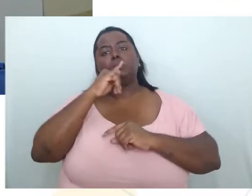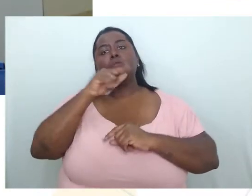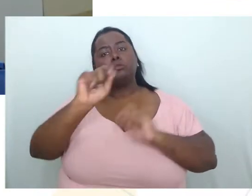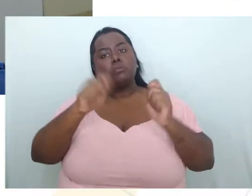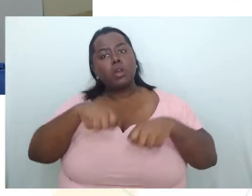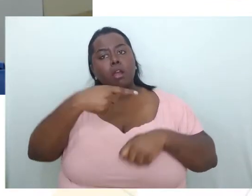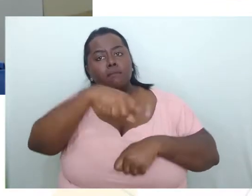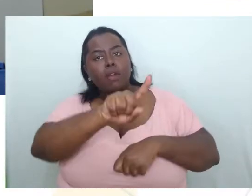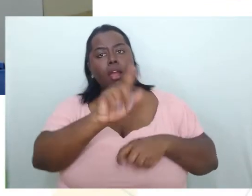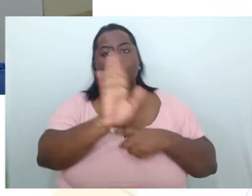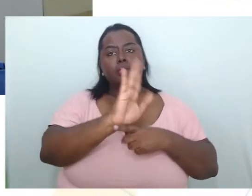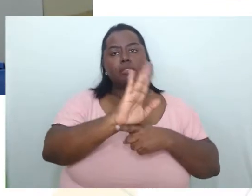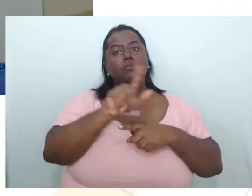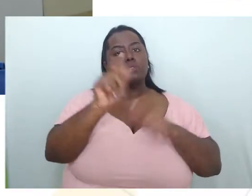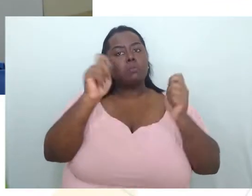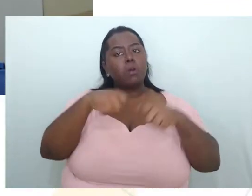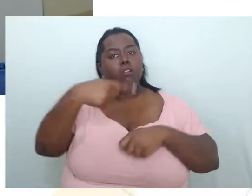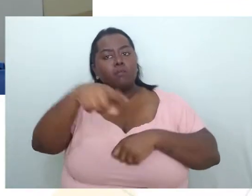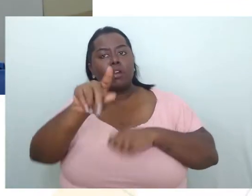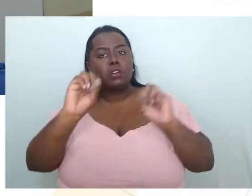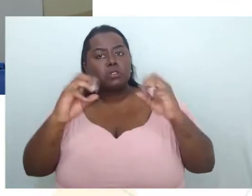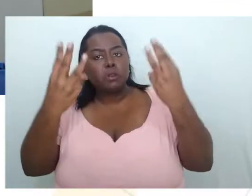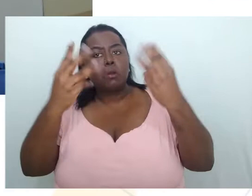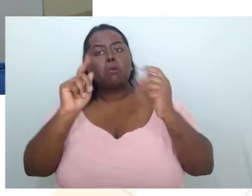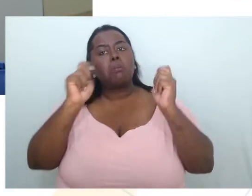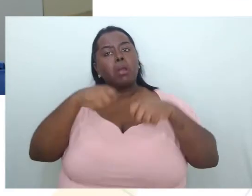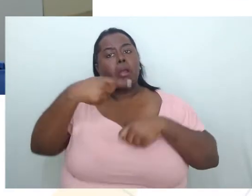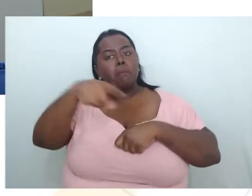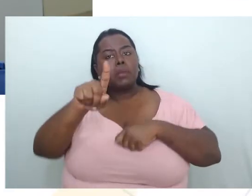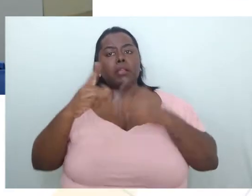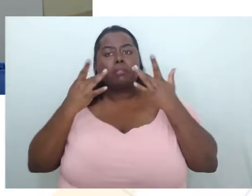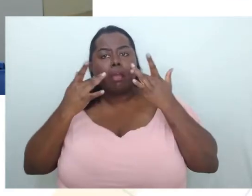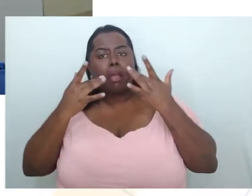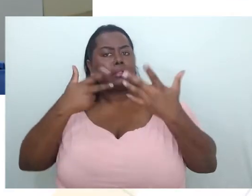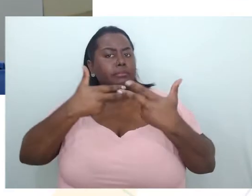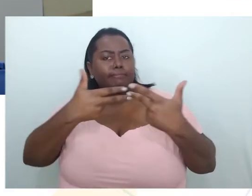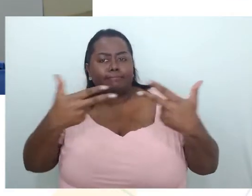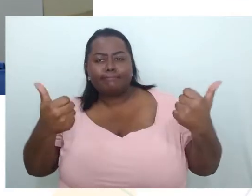to go and enjoy a concert, going to the cinema, all those sorts of things that we